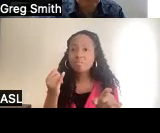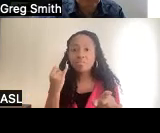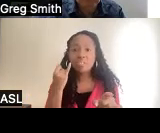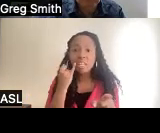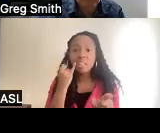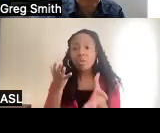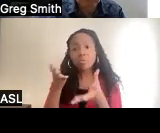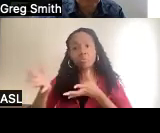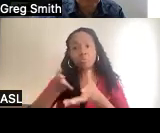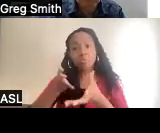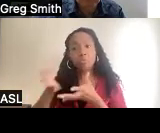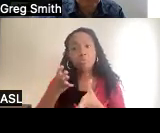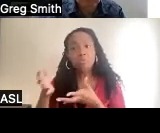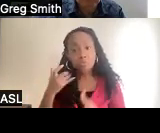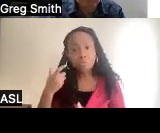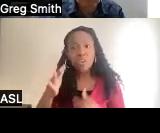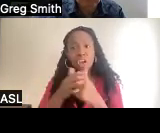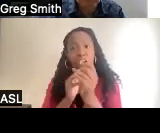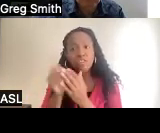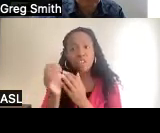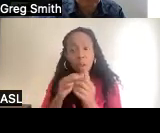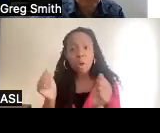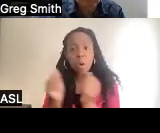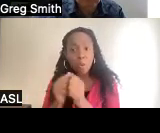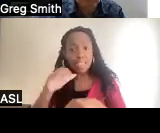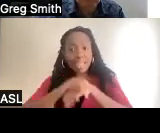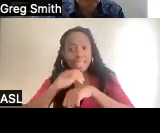in English may have some difficulty with the legal jargon as I know even native